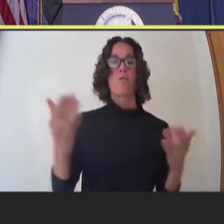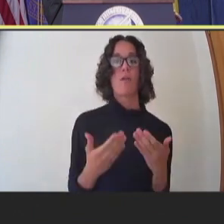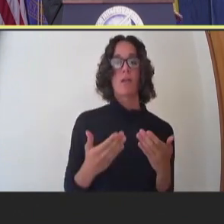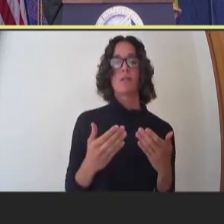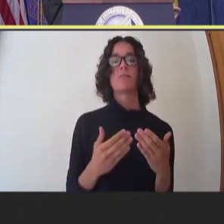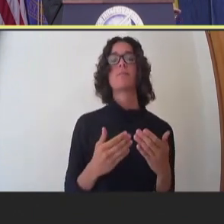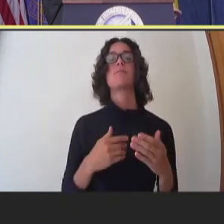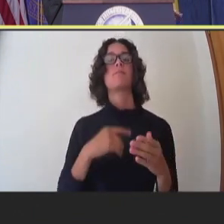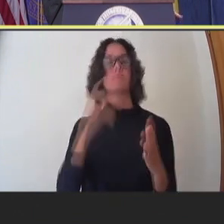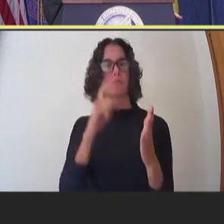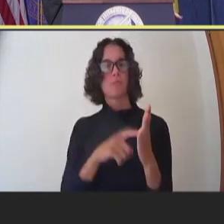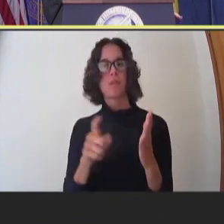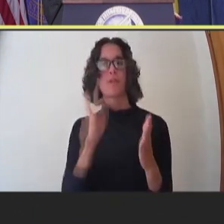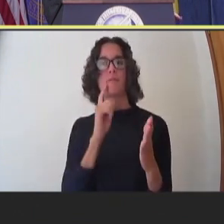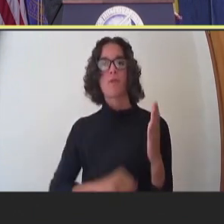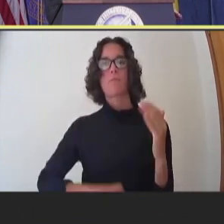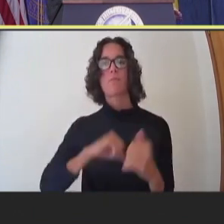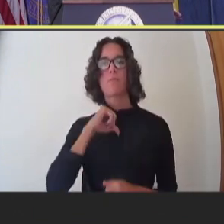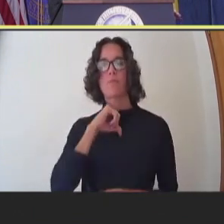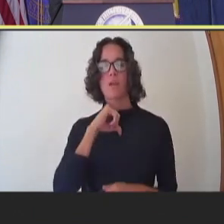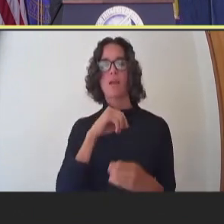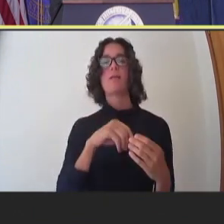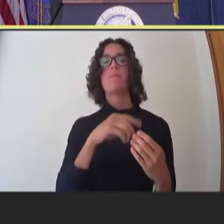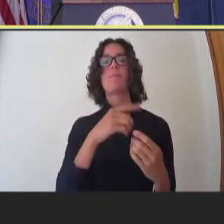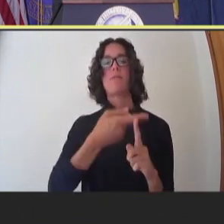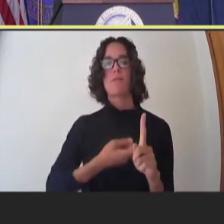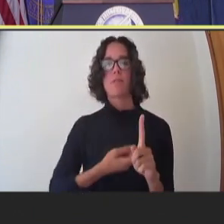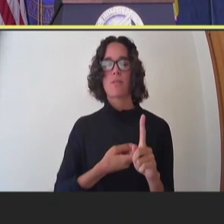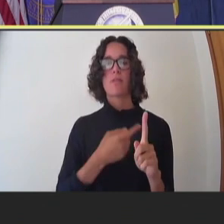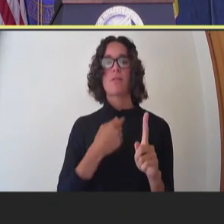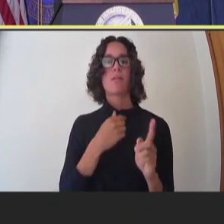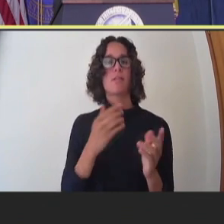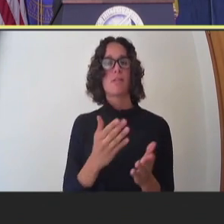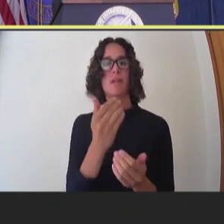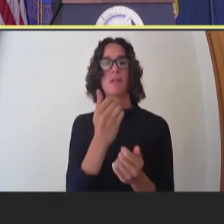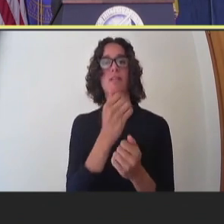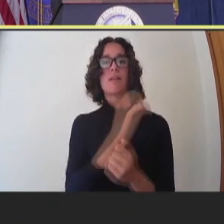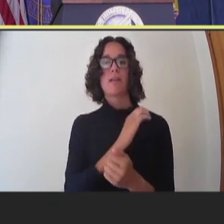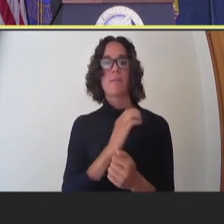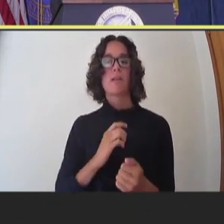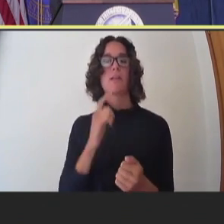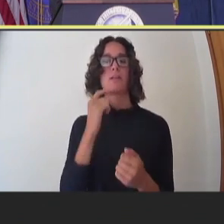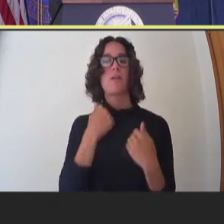committee to develop a set of priorities and actionable data elements for the 2025 iteration